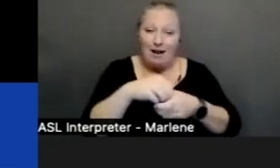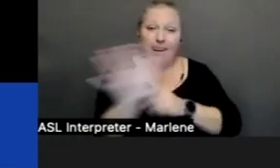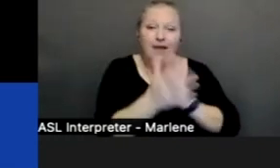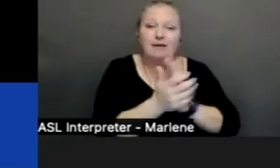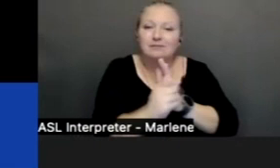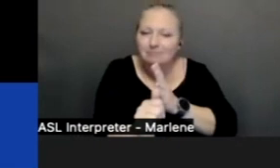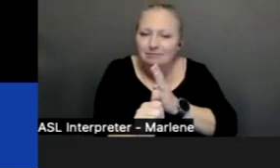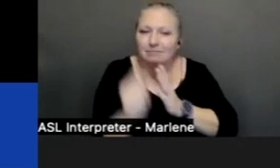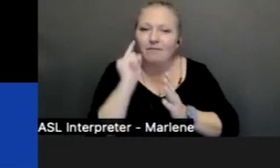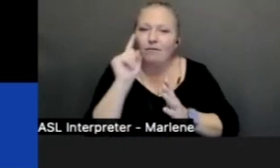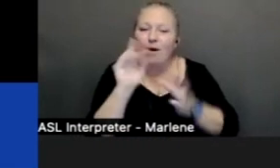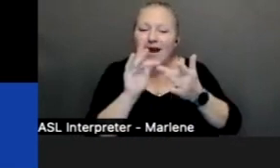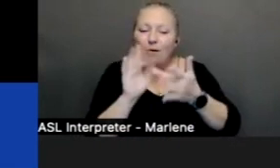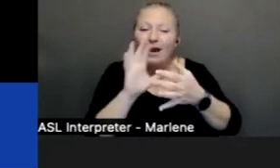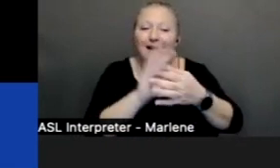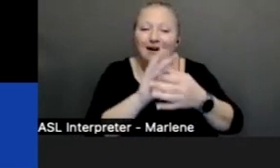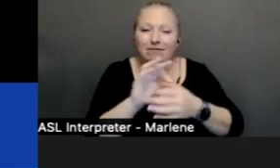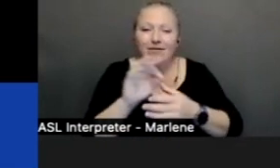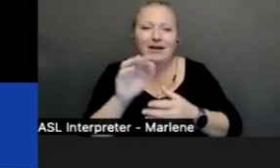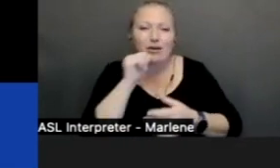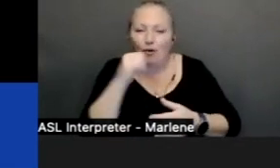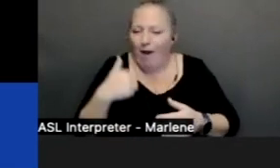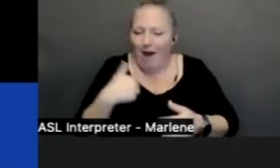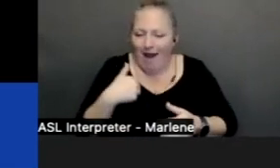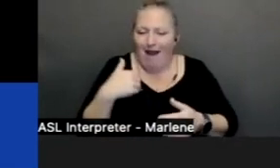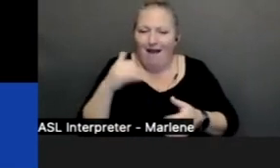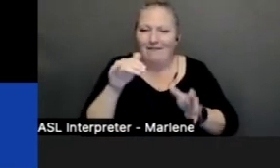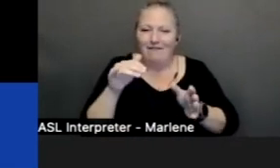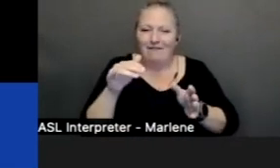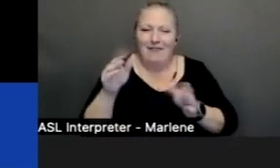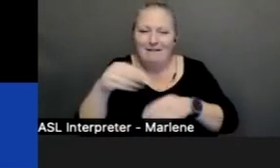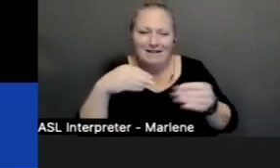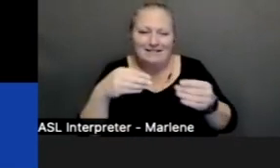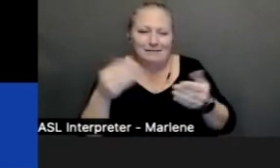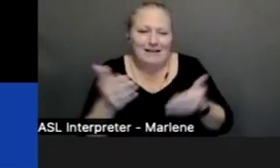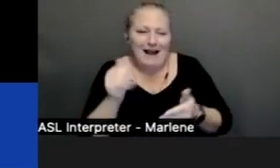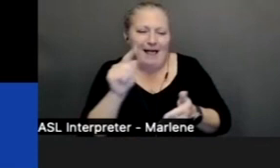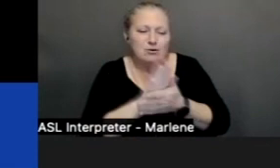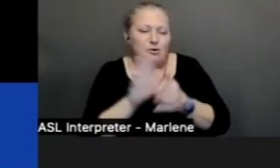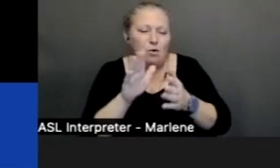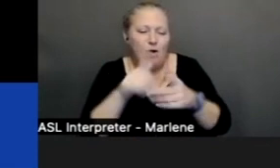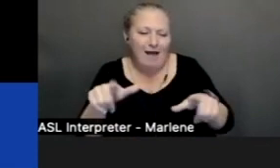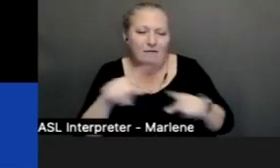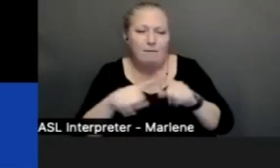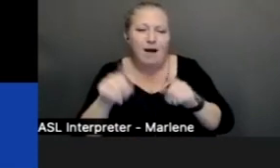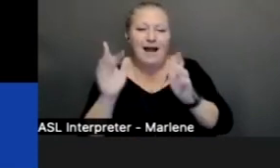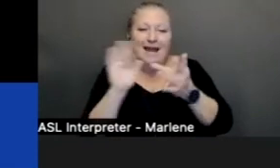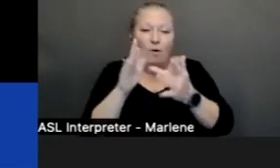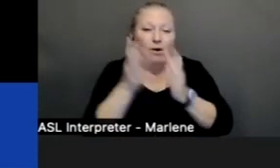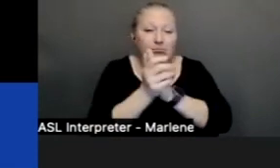connectivity and backhaul, right. We don't have that necessarily that that's expertise at the school level. So developing this network expertise and bringing in backhaul they have